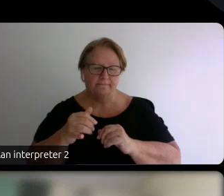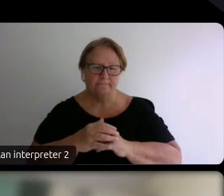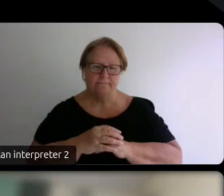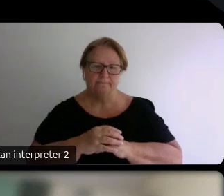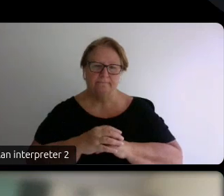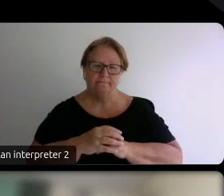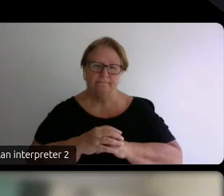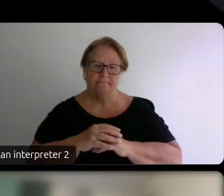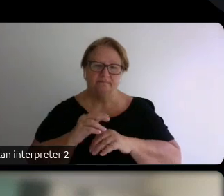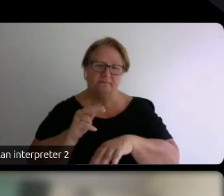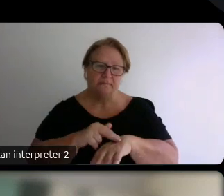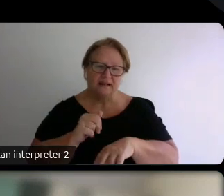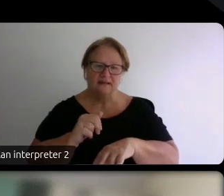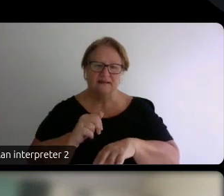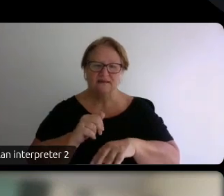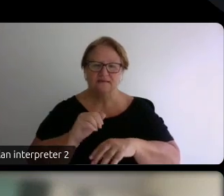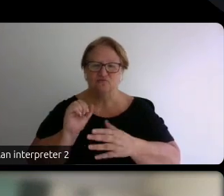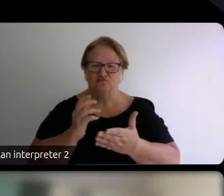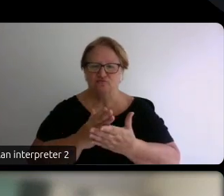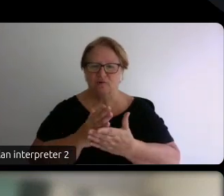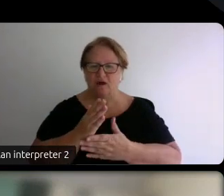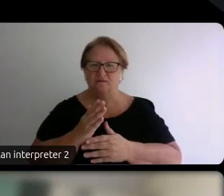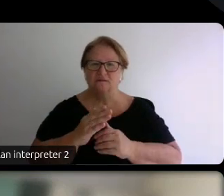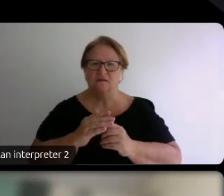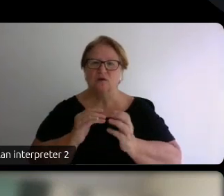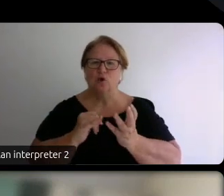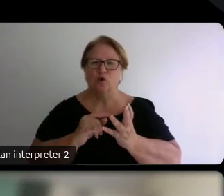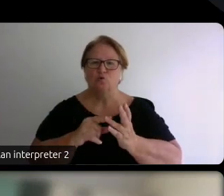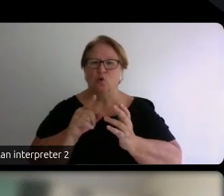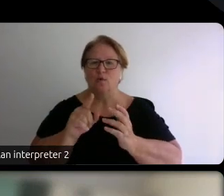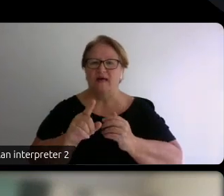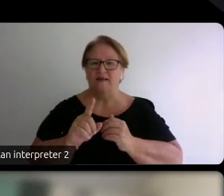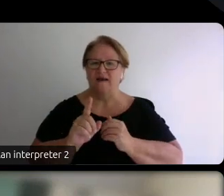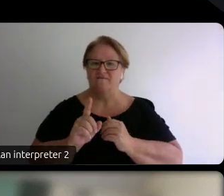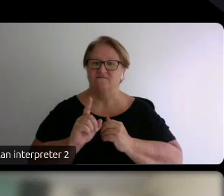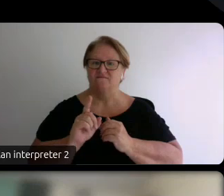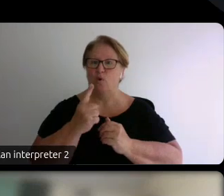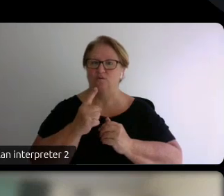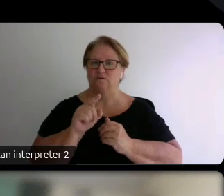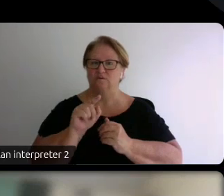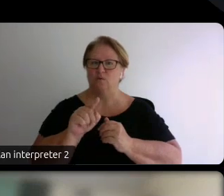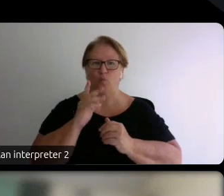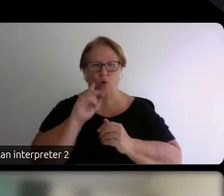police matters and their rights. So that's the first landing page from our website that gives